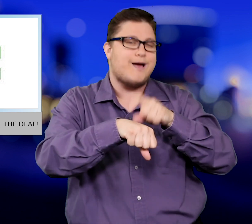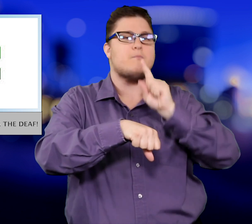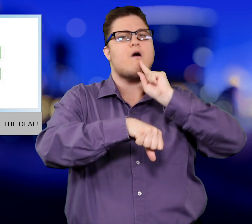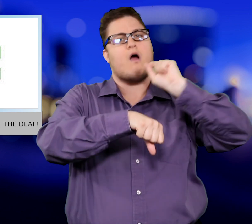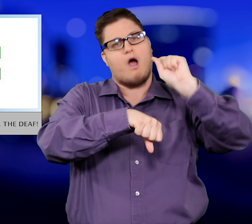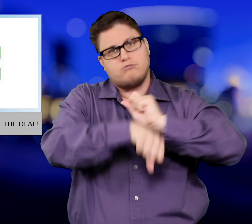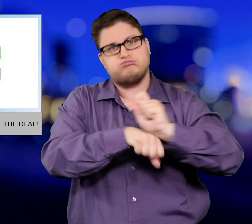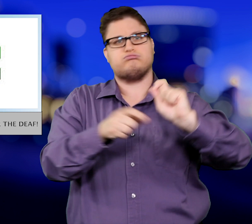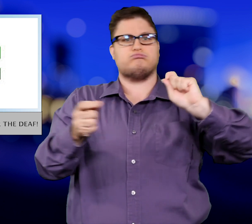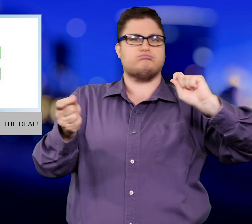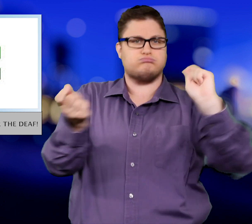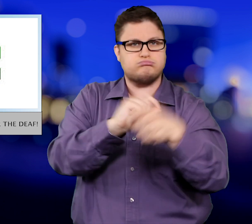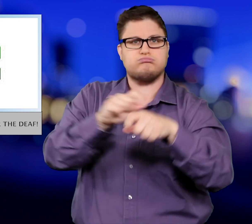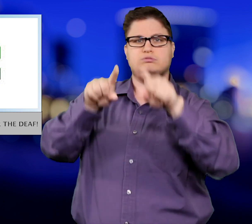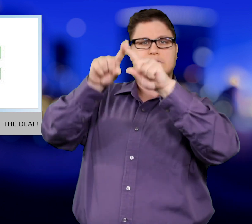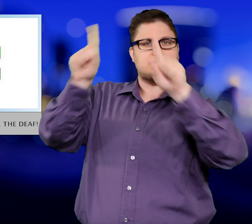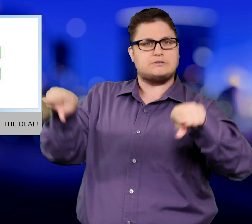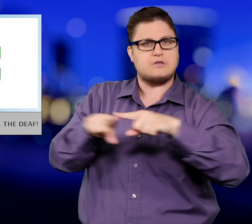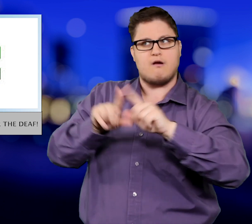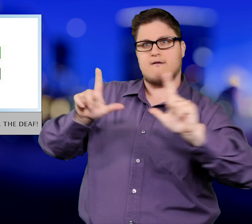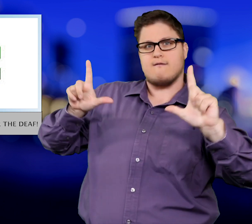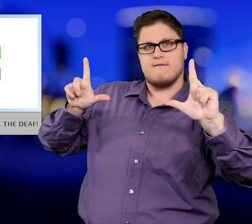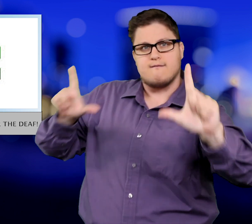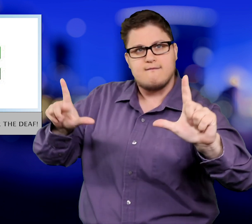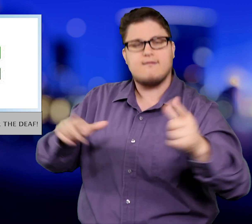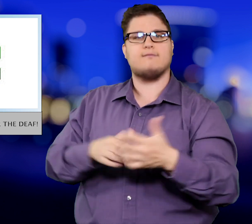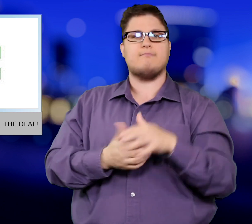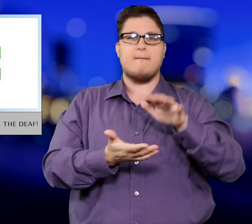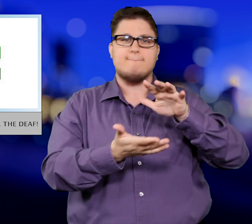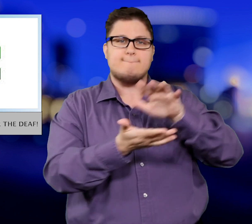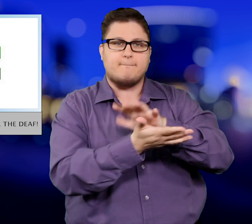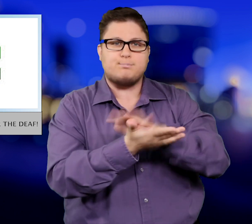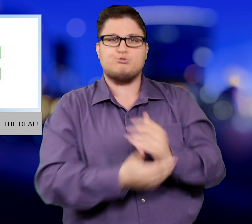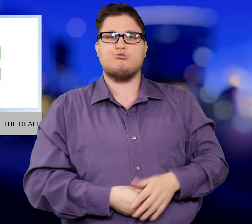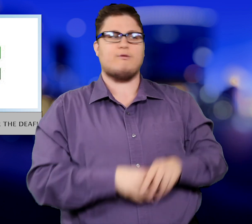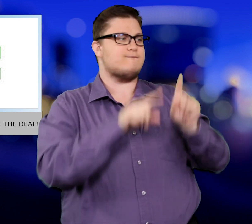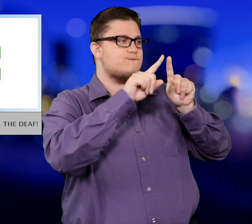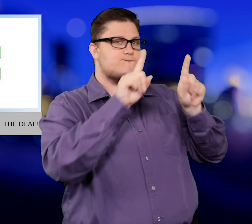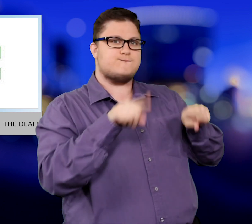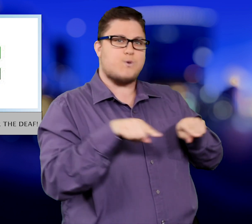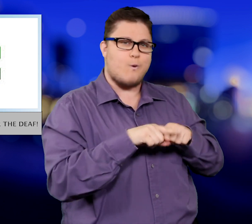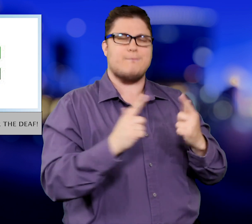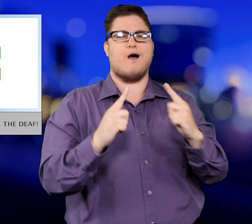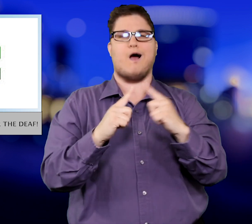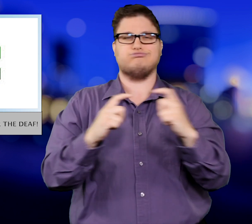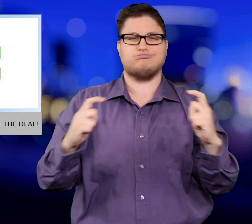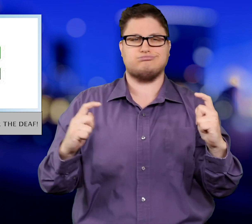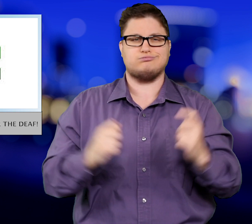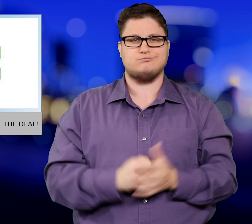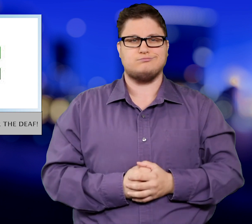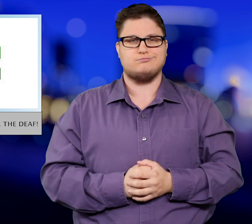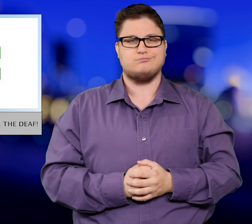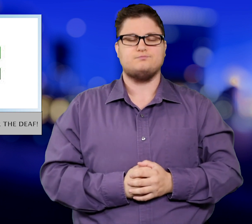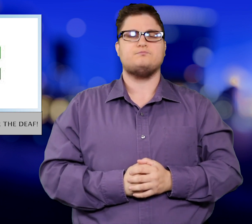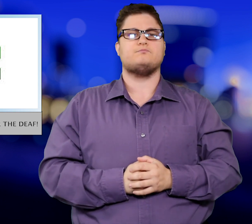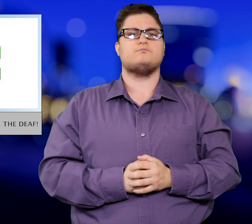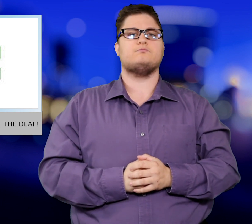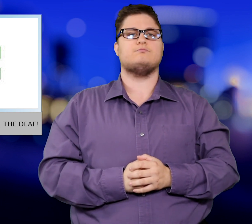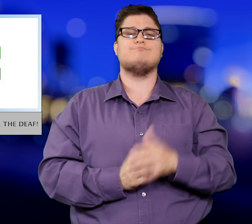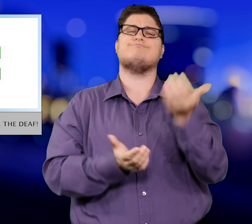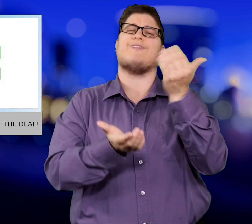longer to change signage, stationery and other written forms.